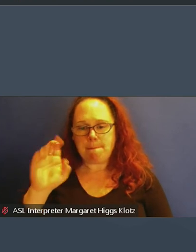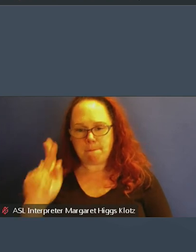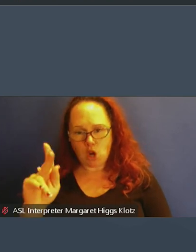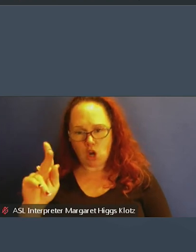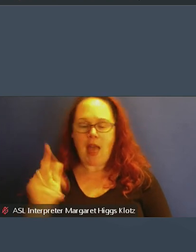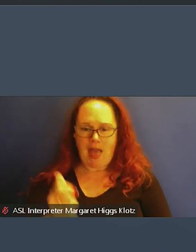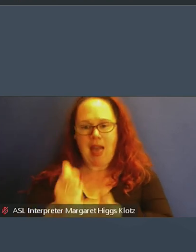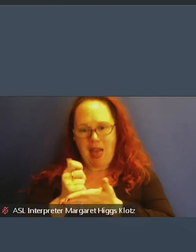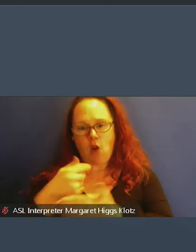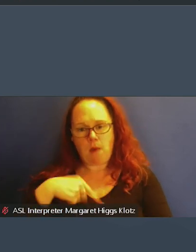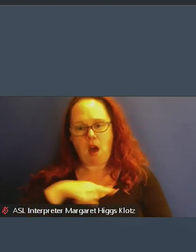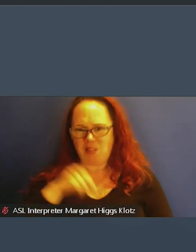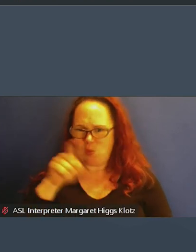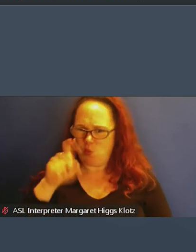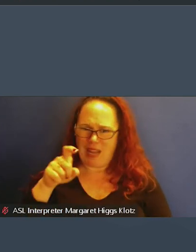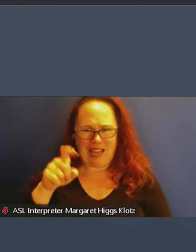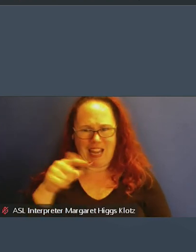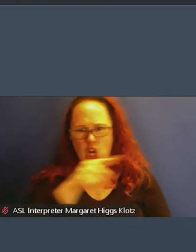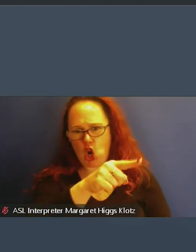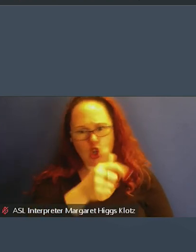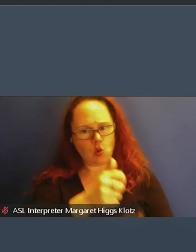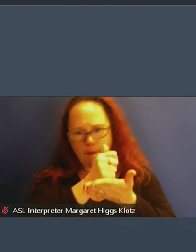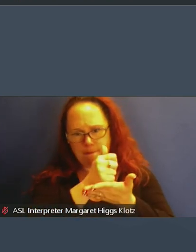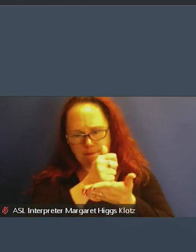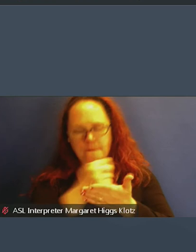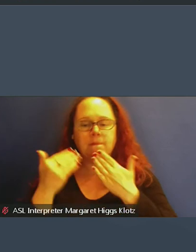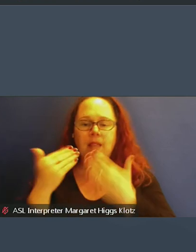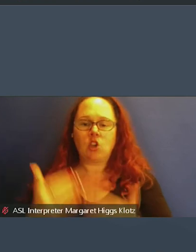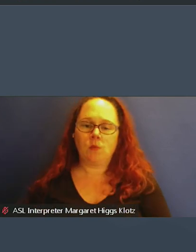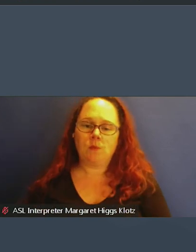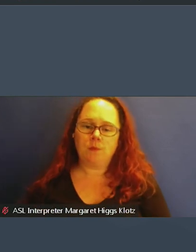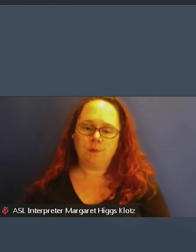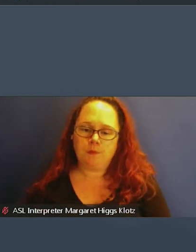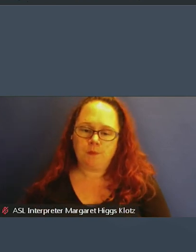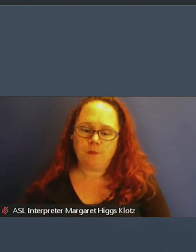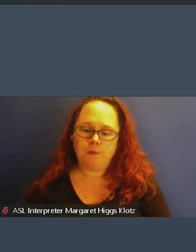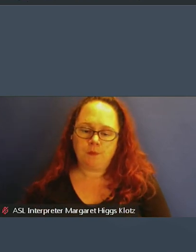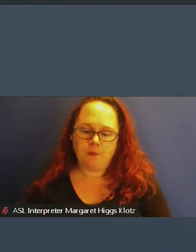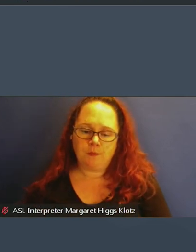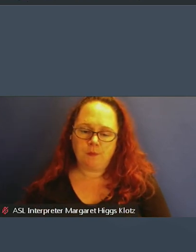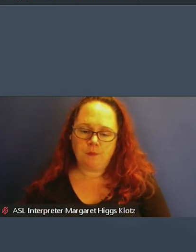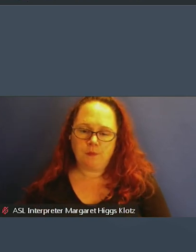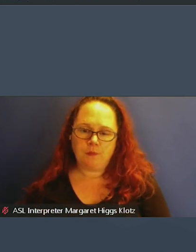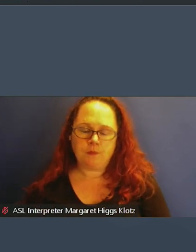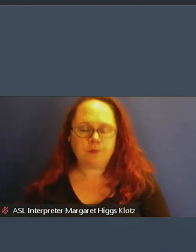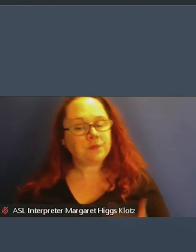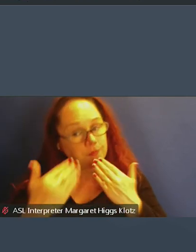We really need her to weigh in on this. Thank you. Okay. Thank you so much, Ms. Ford.